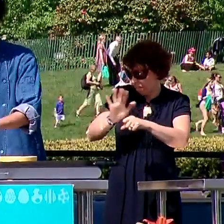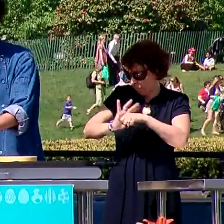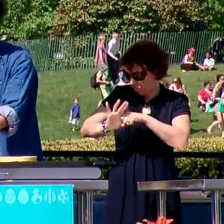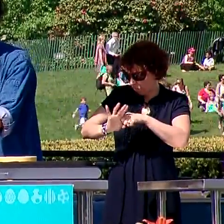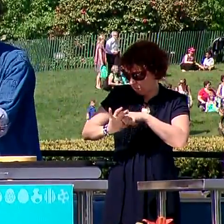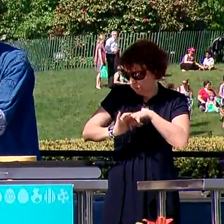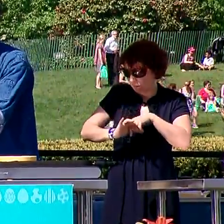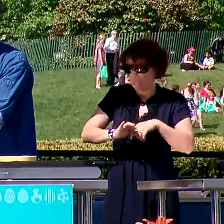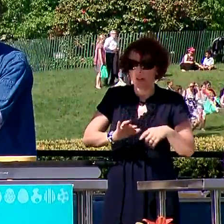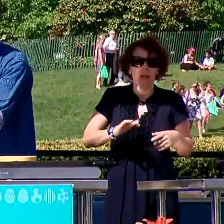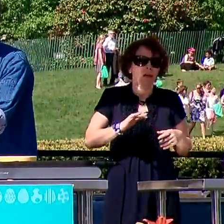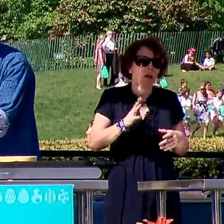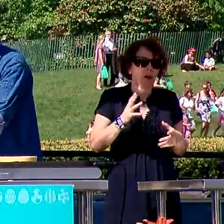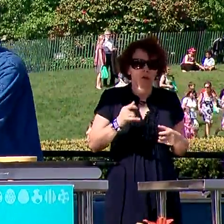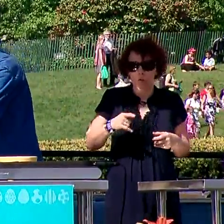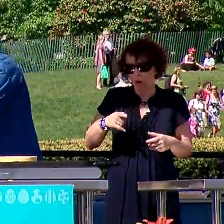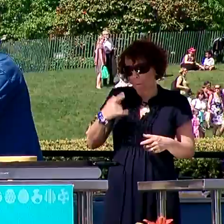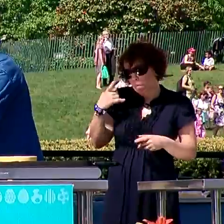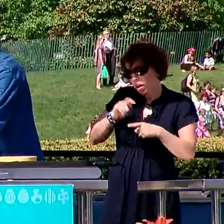Do you want black beans?